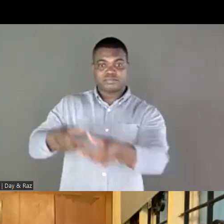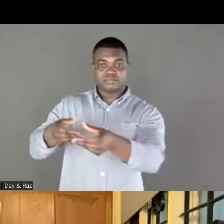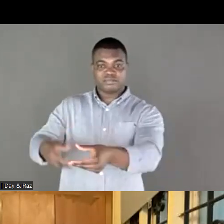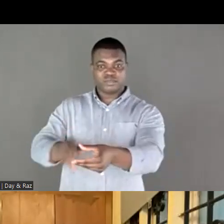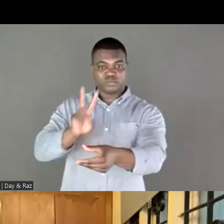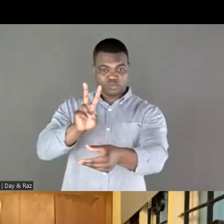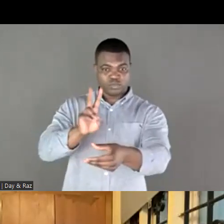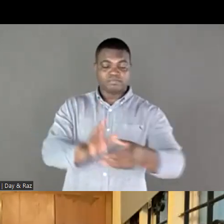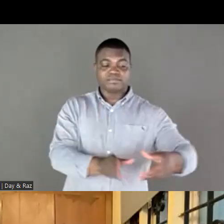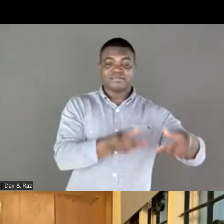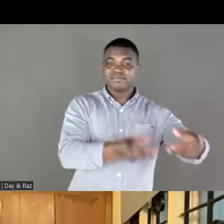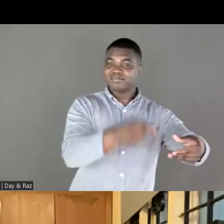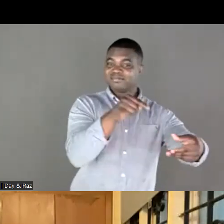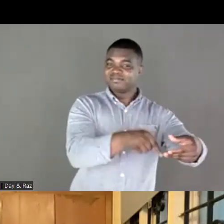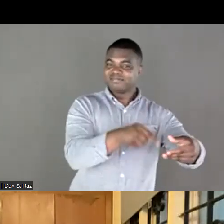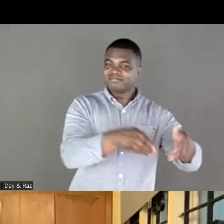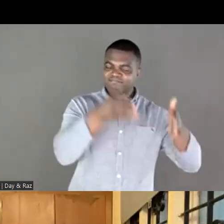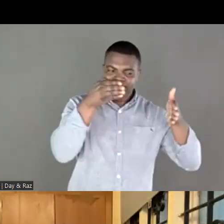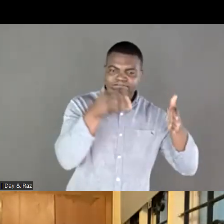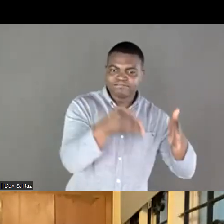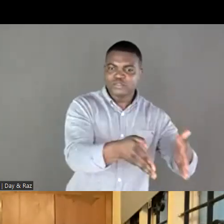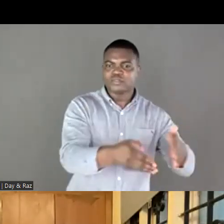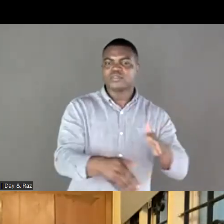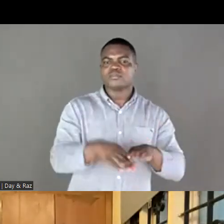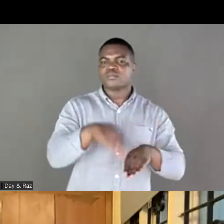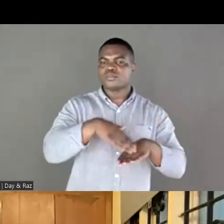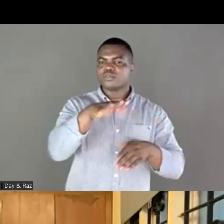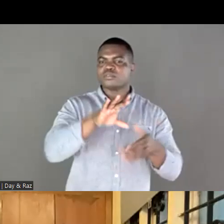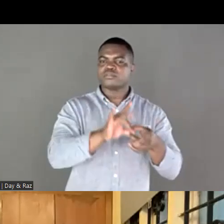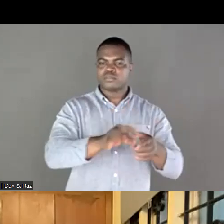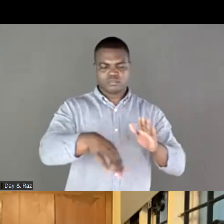What is the agenda 2030? What are the linkages between them?